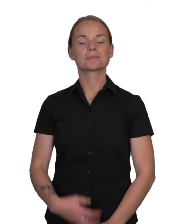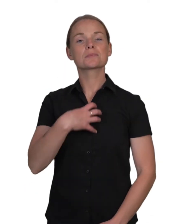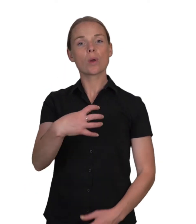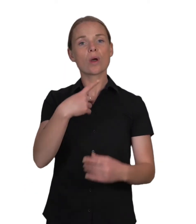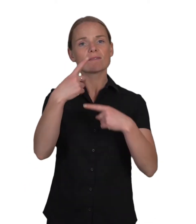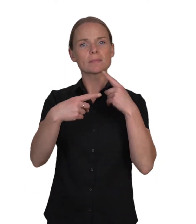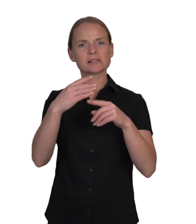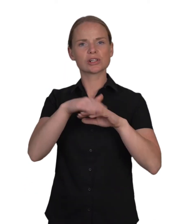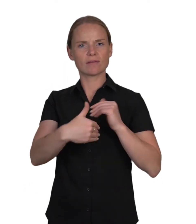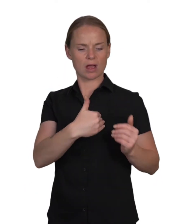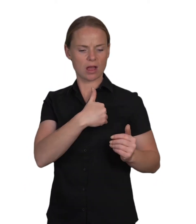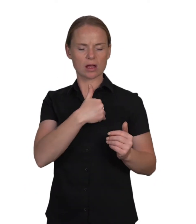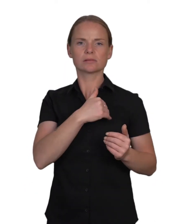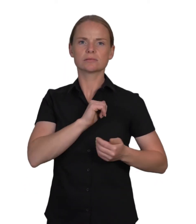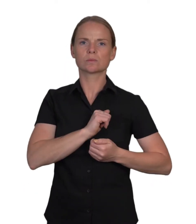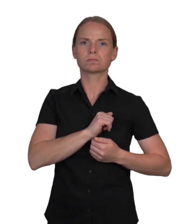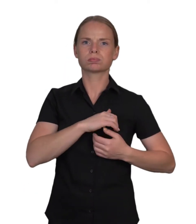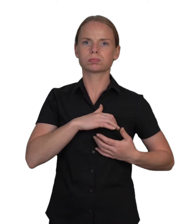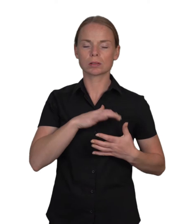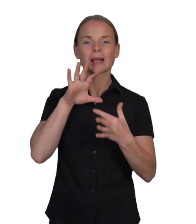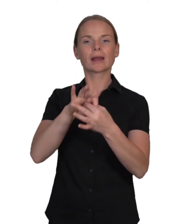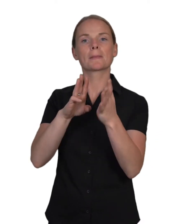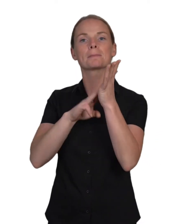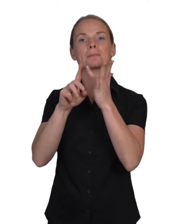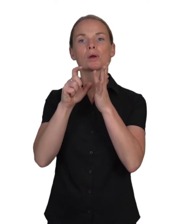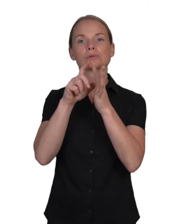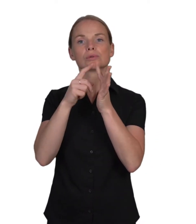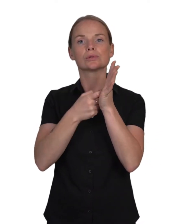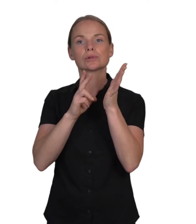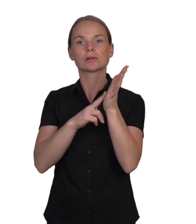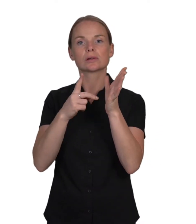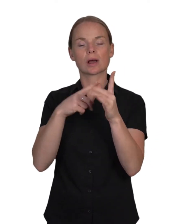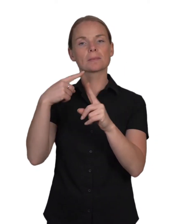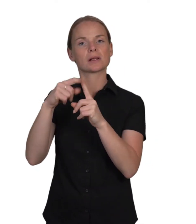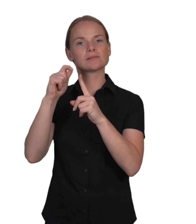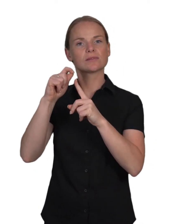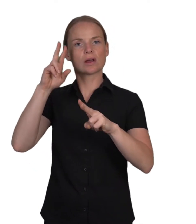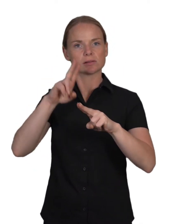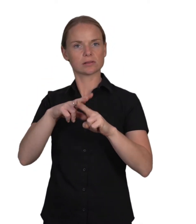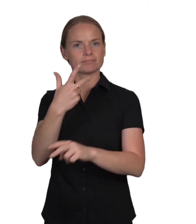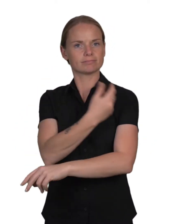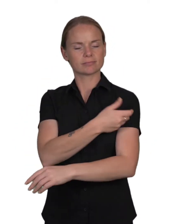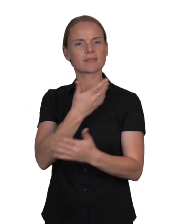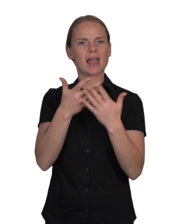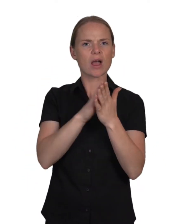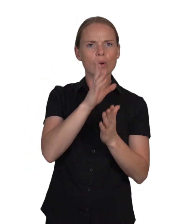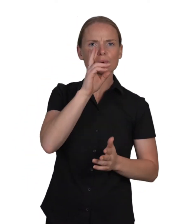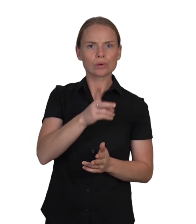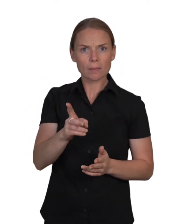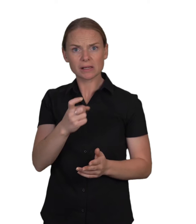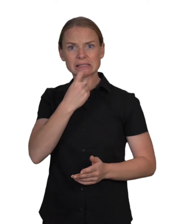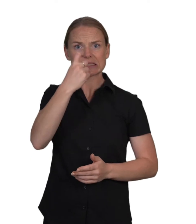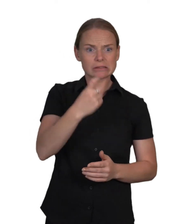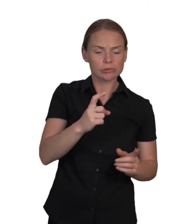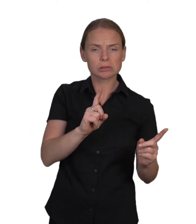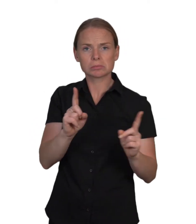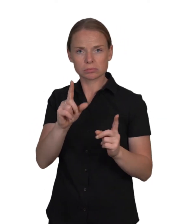For current information on the frequency and severity of myocarditis and pericarditis following Moderna and Pfizer,